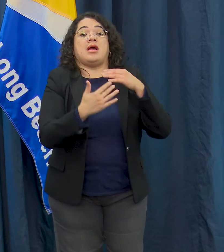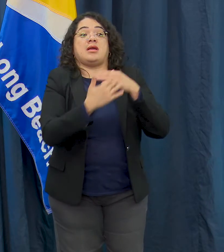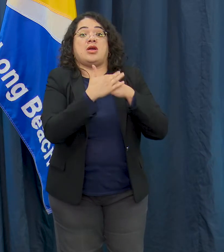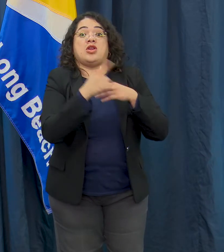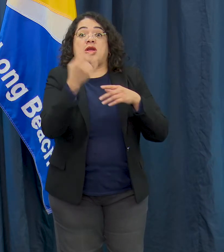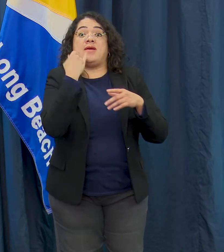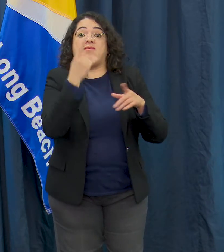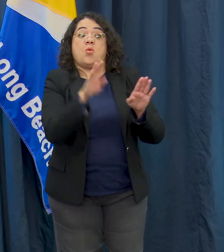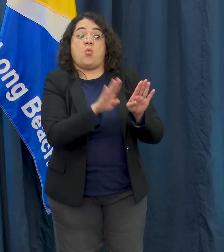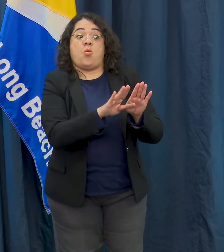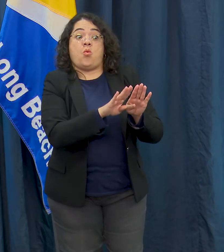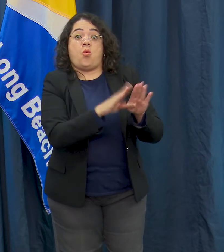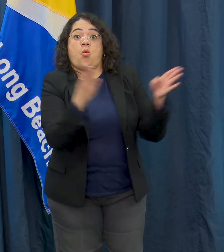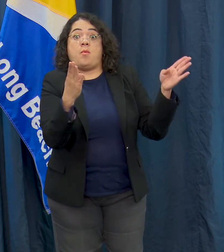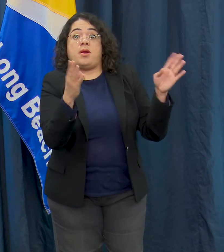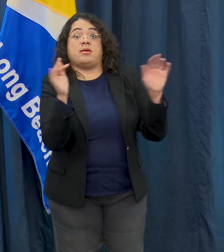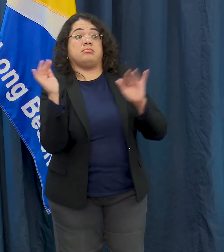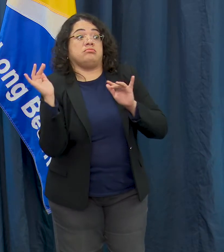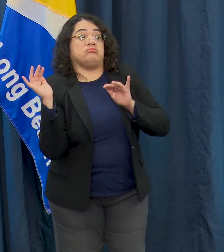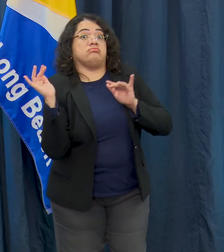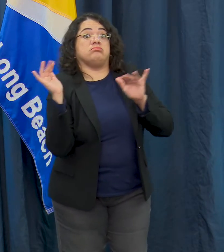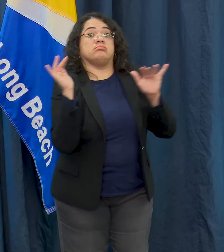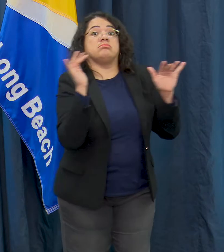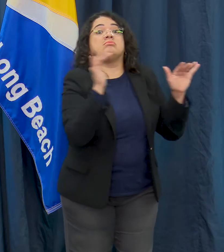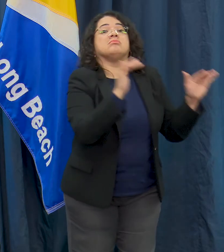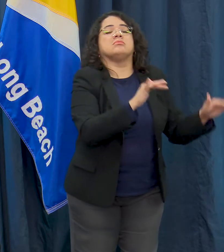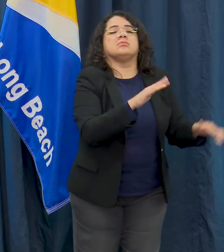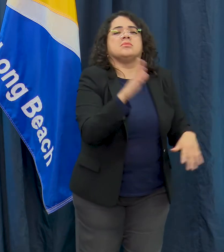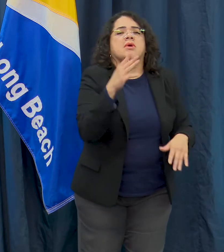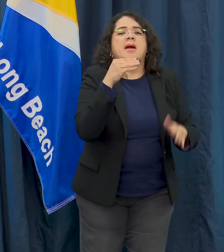beaches tomorrow and allow folks to gather you would have millions of people